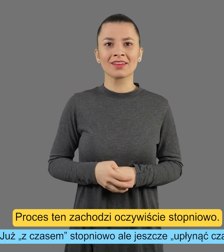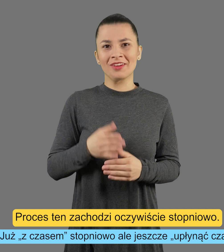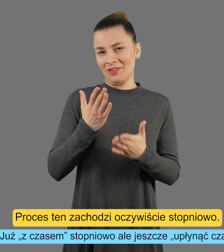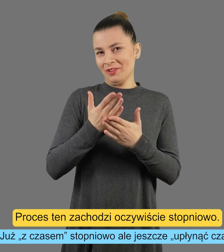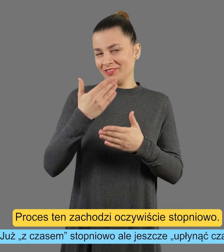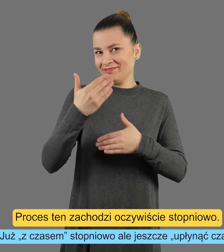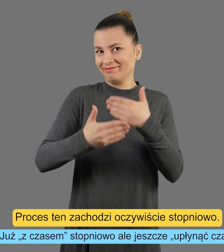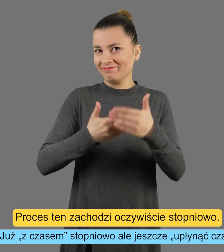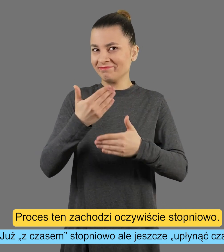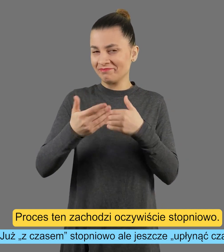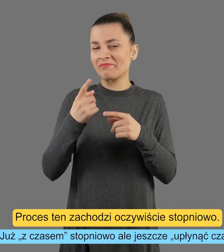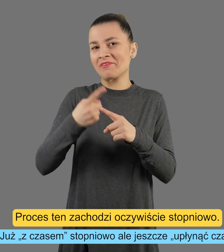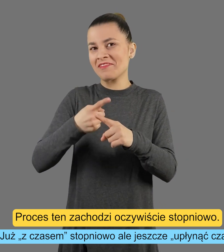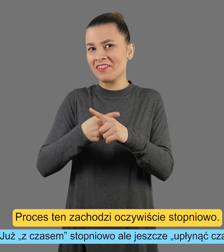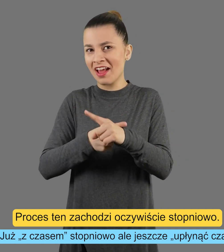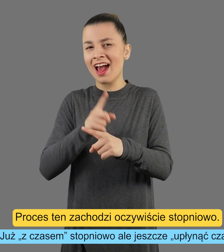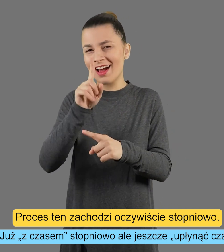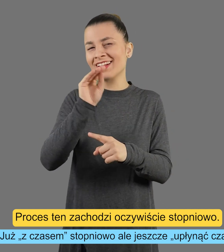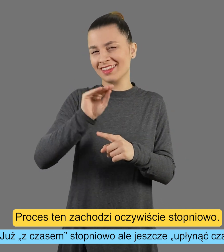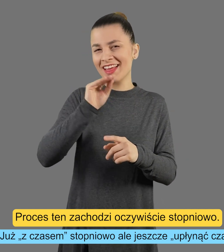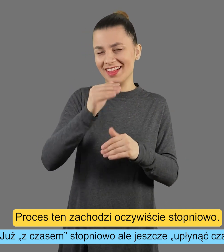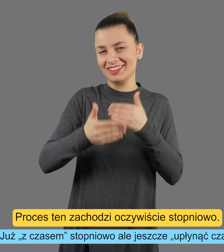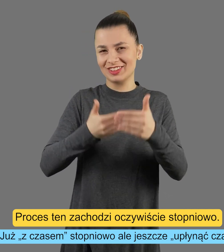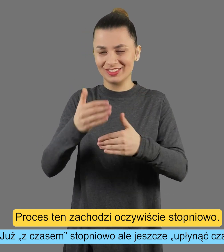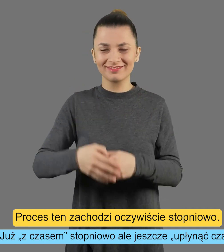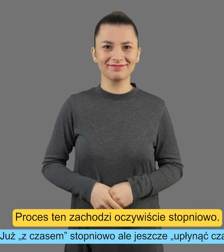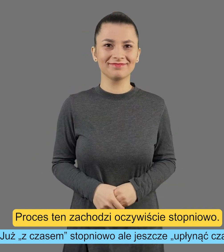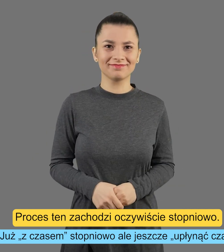This process is of course gradual.